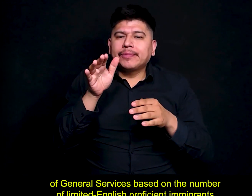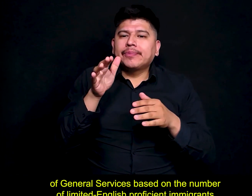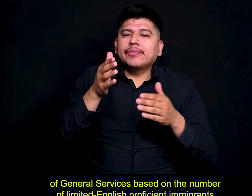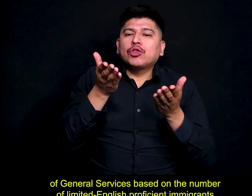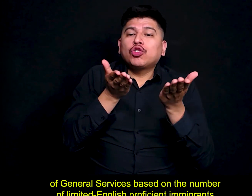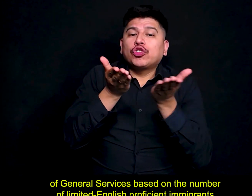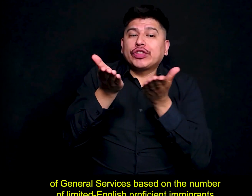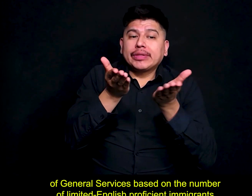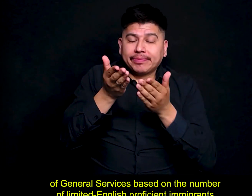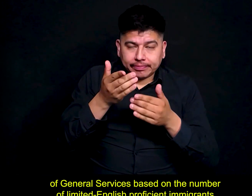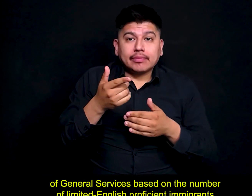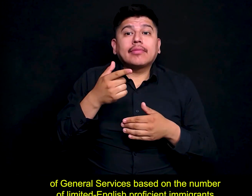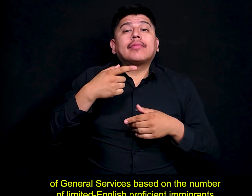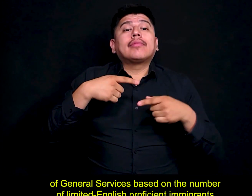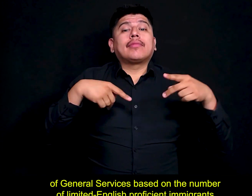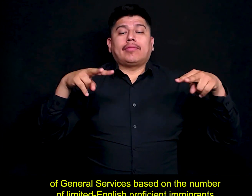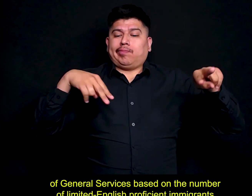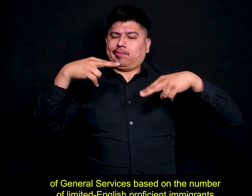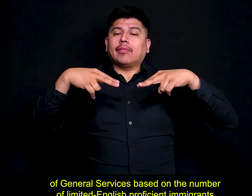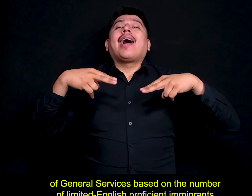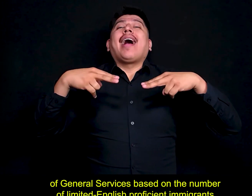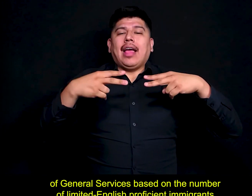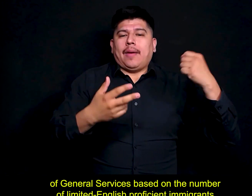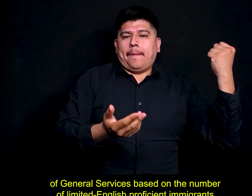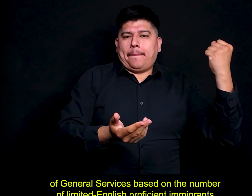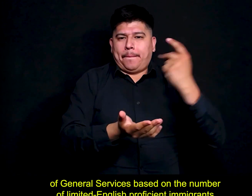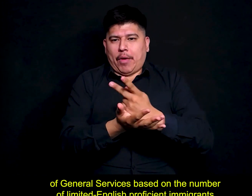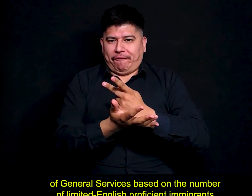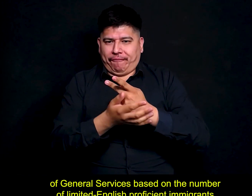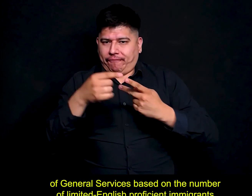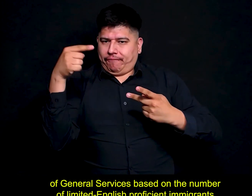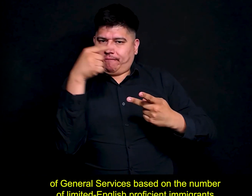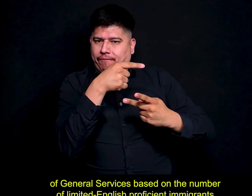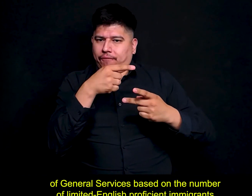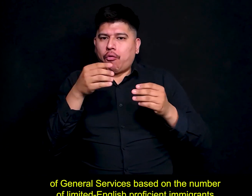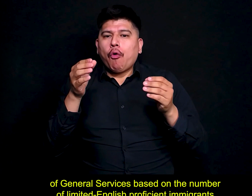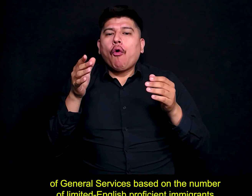of General Services based on the number of limited-English proficient immigrants